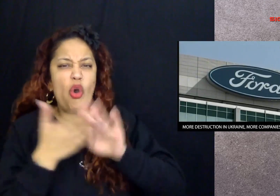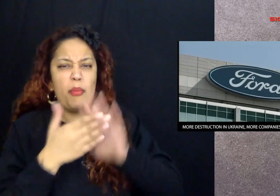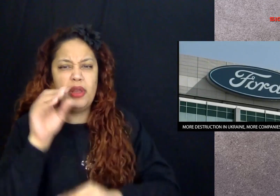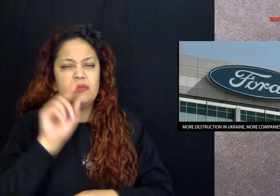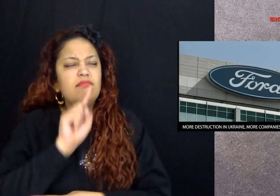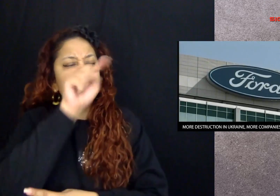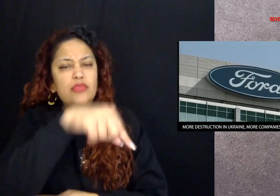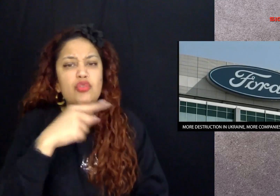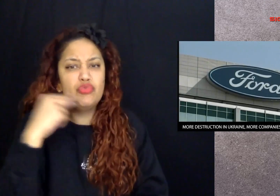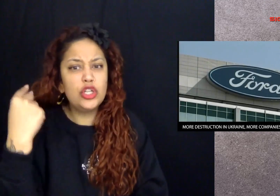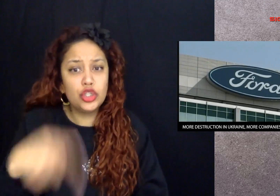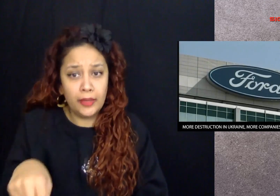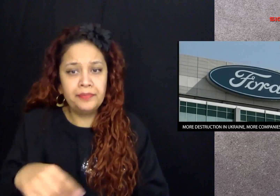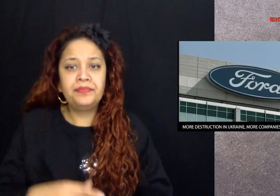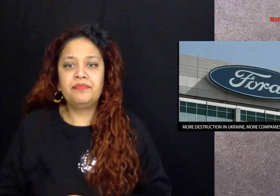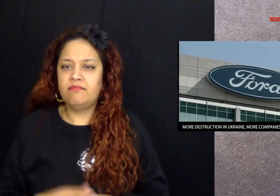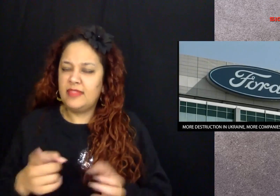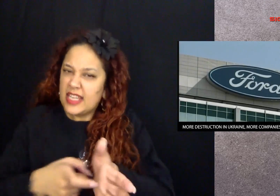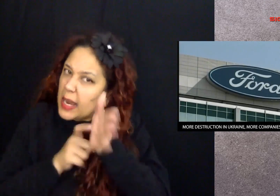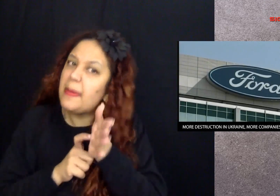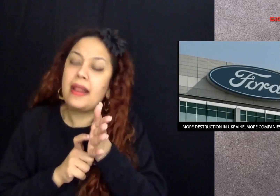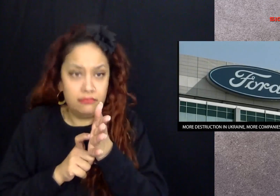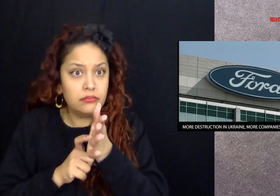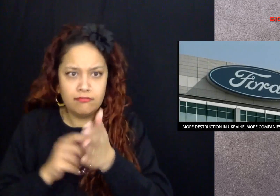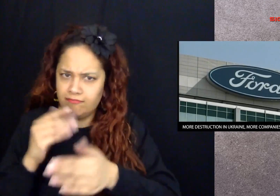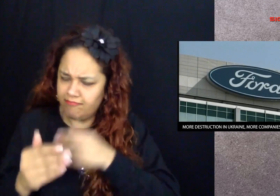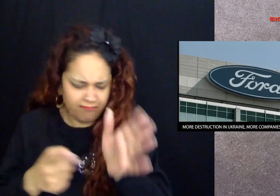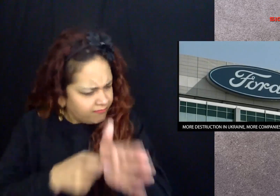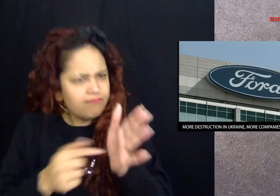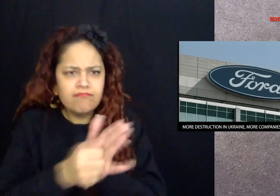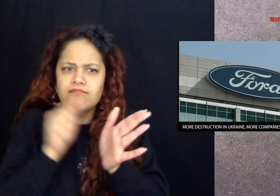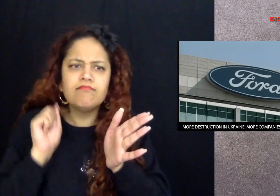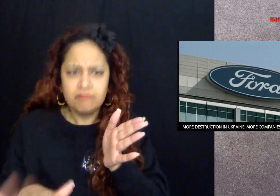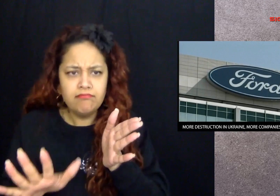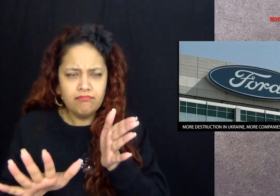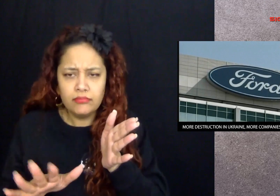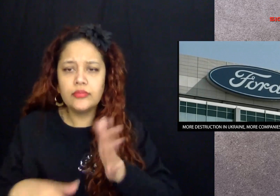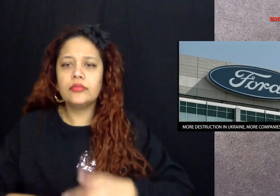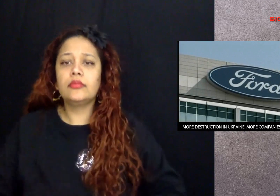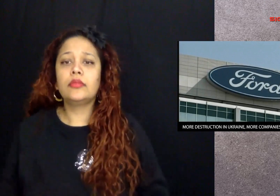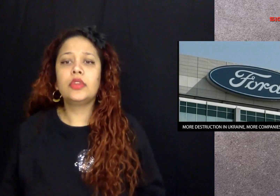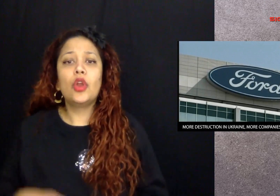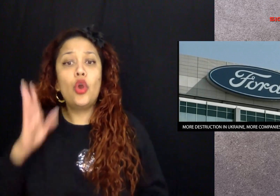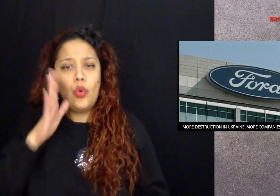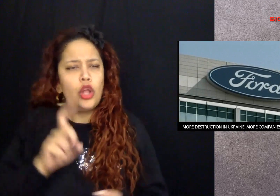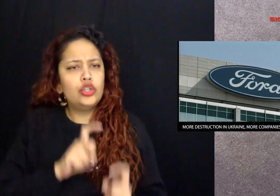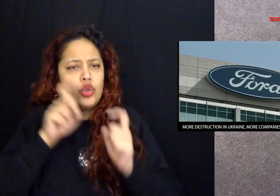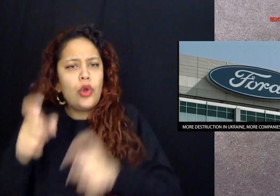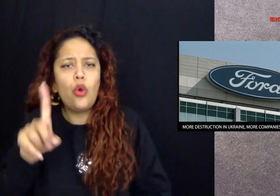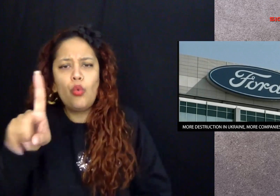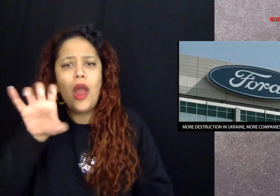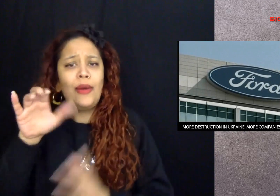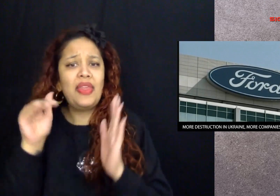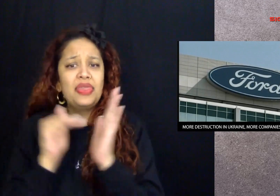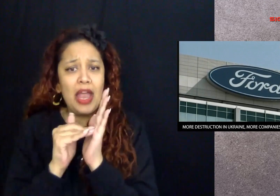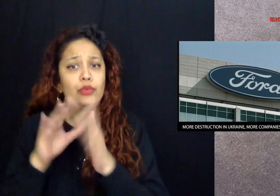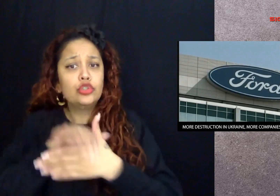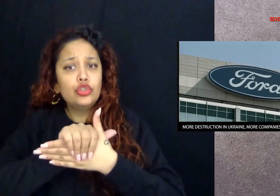Ford Motor Company announced it is suspending all its operations in Russia effective immediately